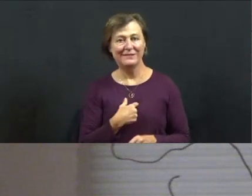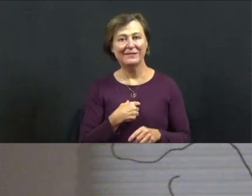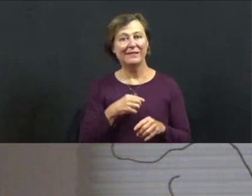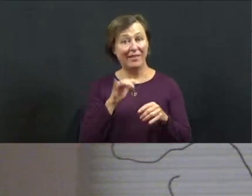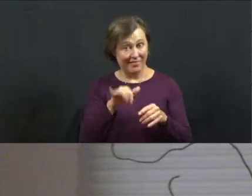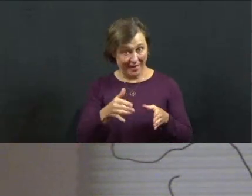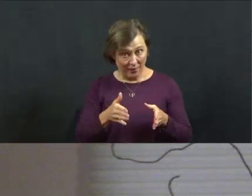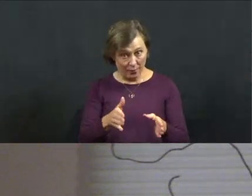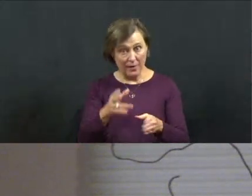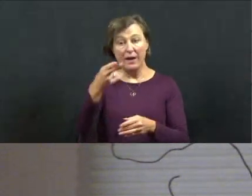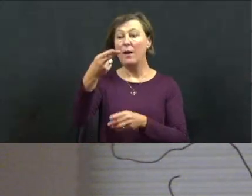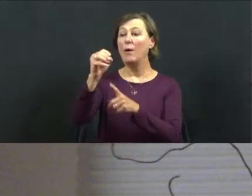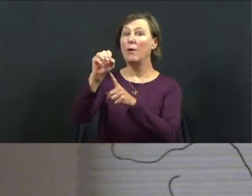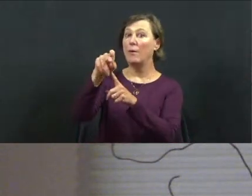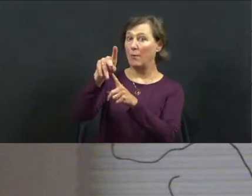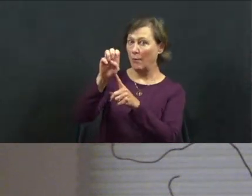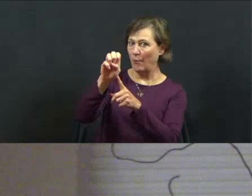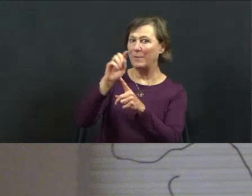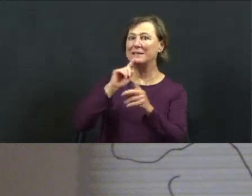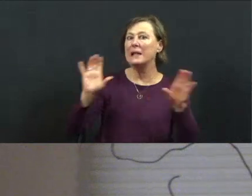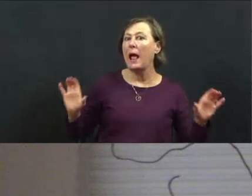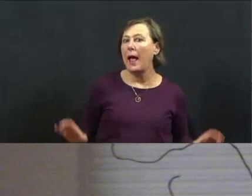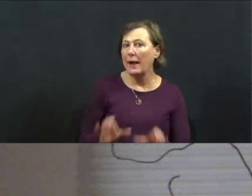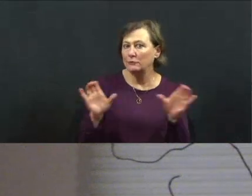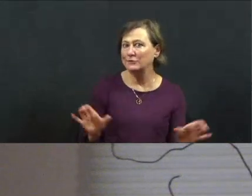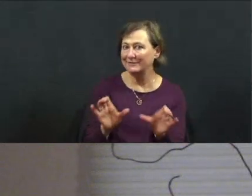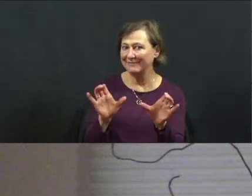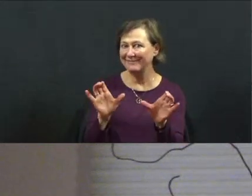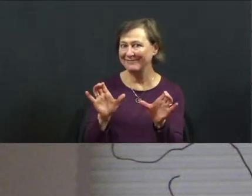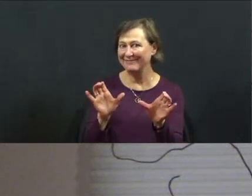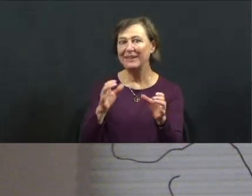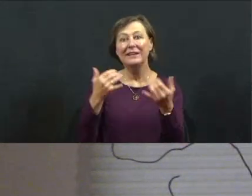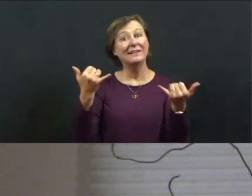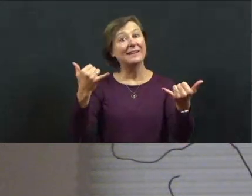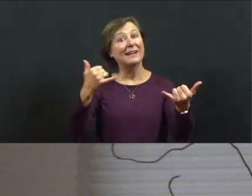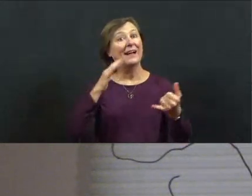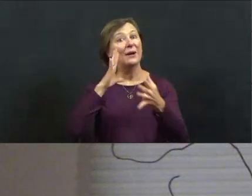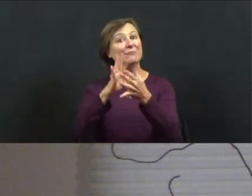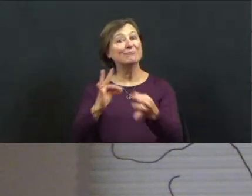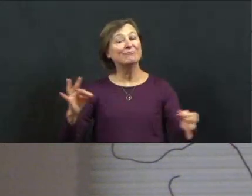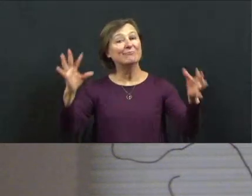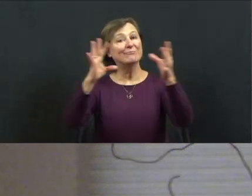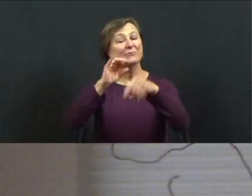hope is an action word. Today, I'm going to tell you a story about the buddha,